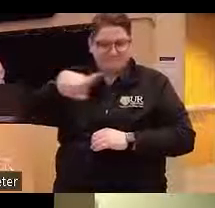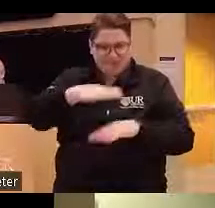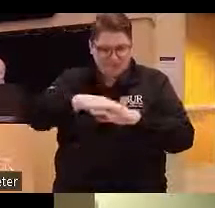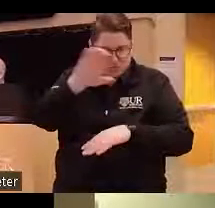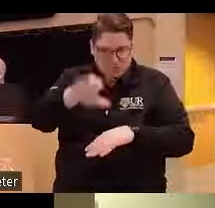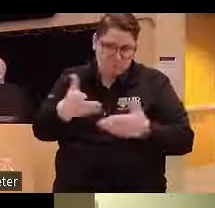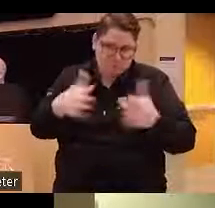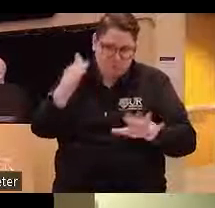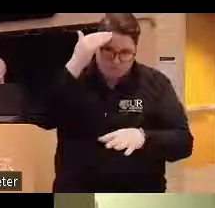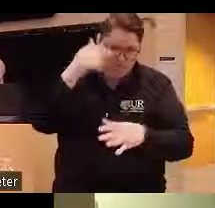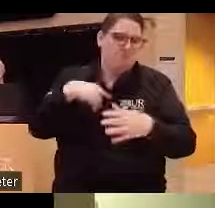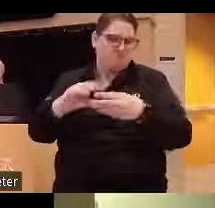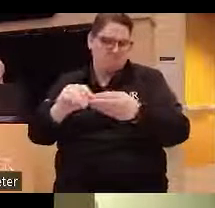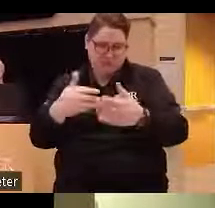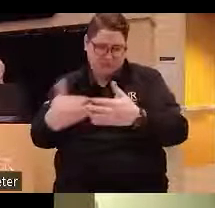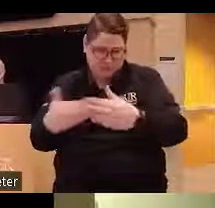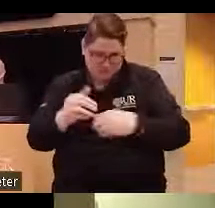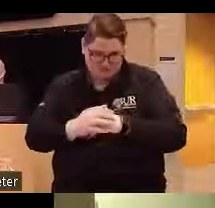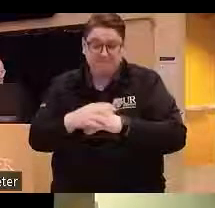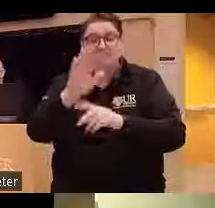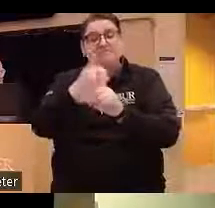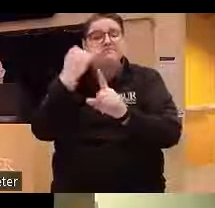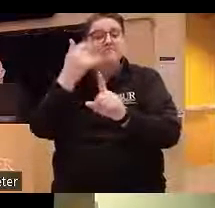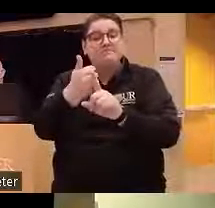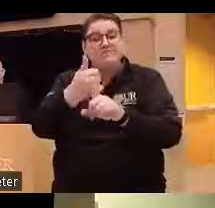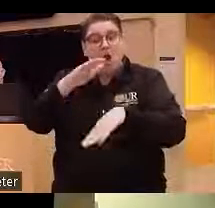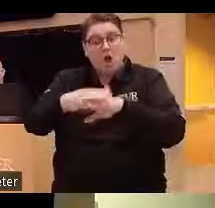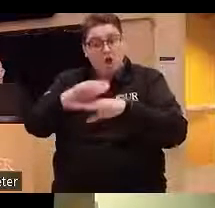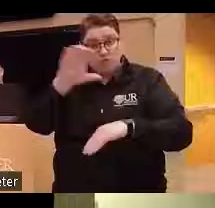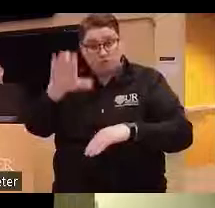things so if you're watching on Zoom your camera and microphone will be off and will remain off